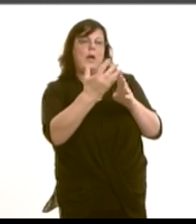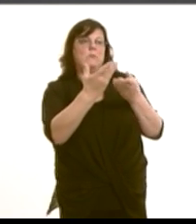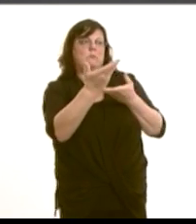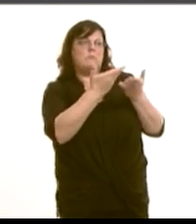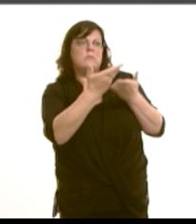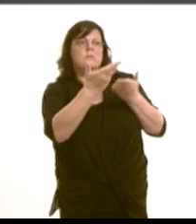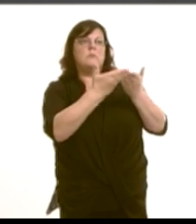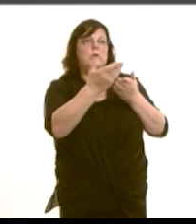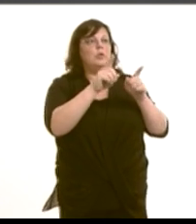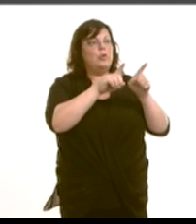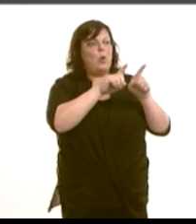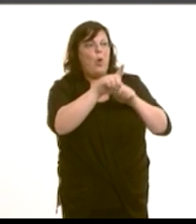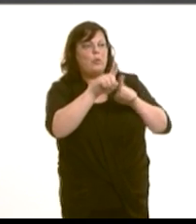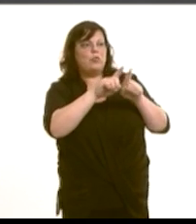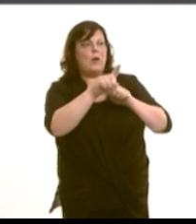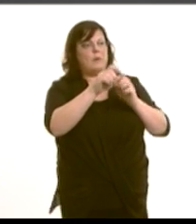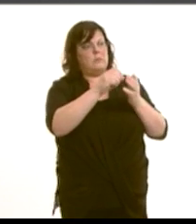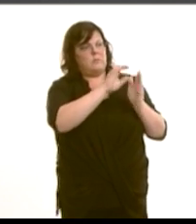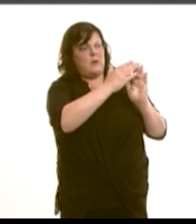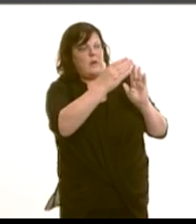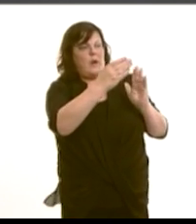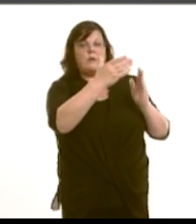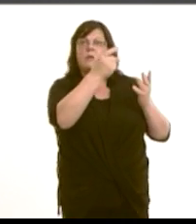resource in the face of Tory austerity cuts.